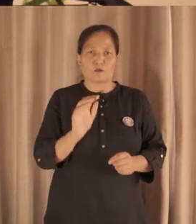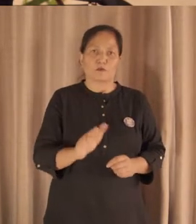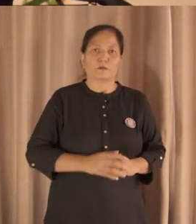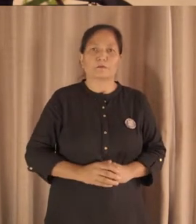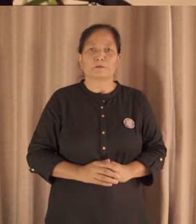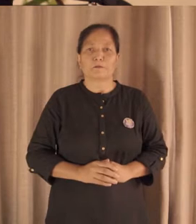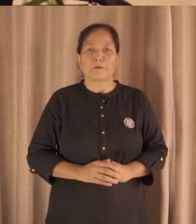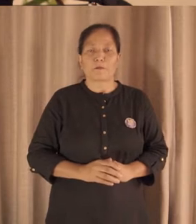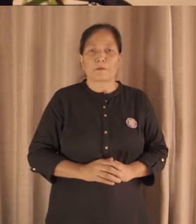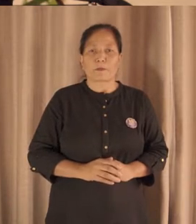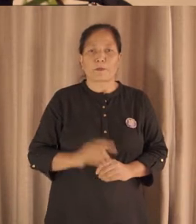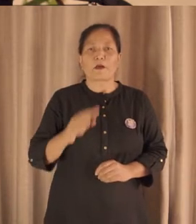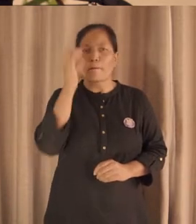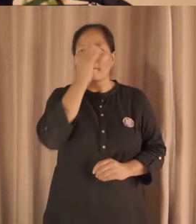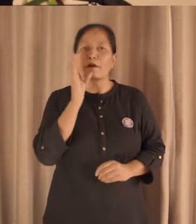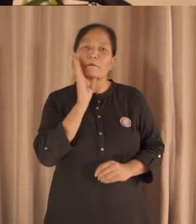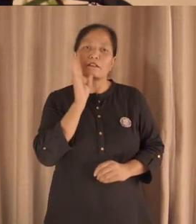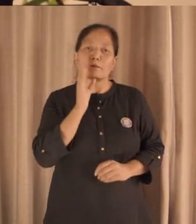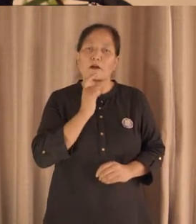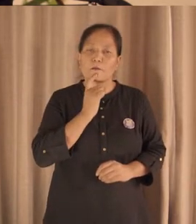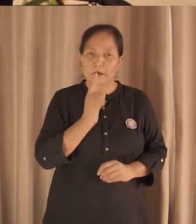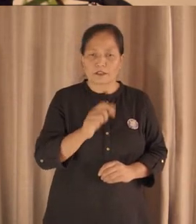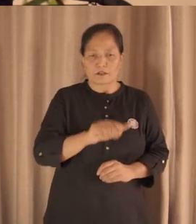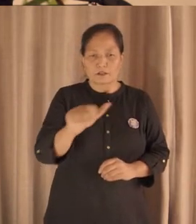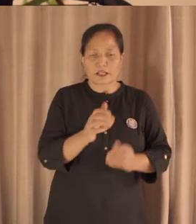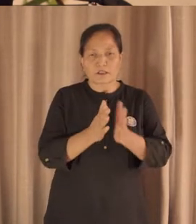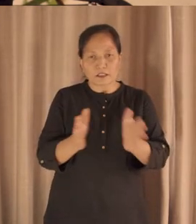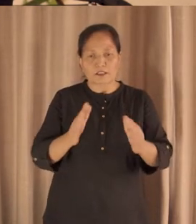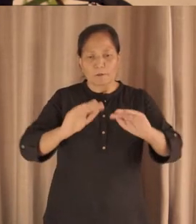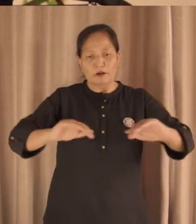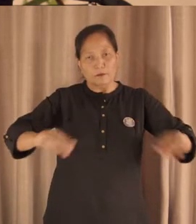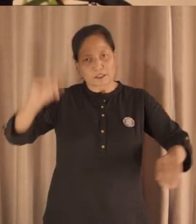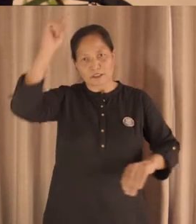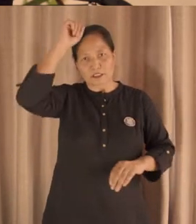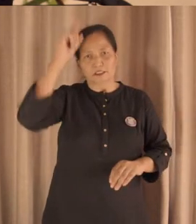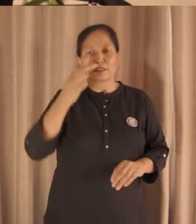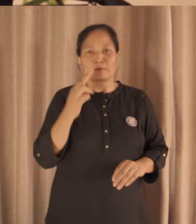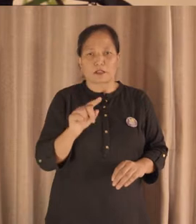once its foundations are incomplete, the path it takes, the measures it takes and the plan